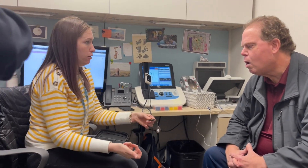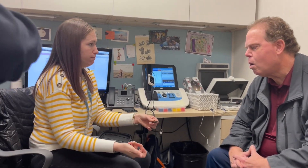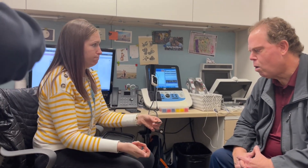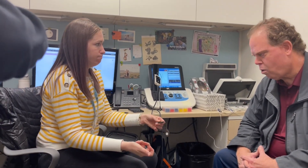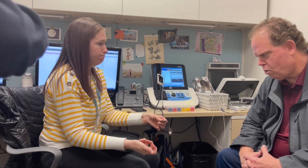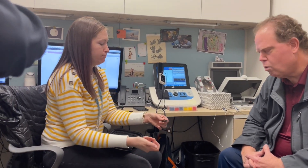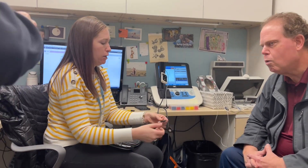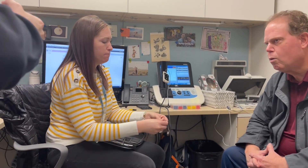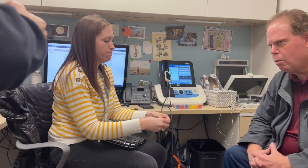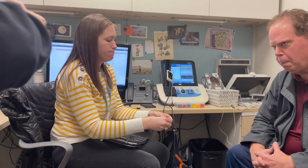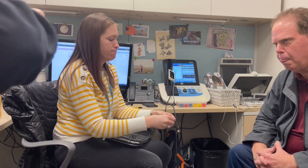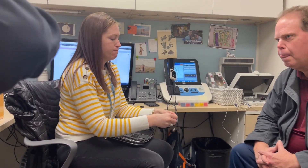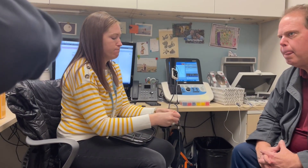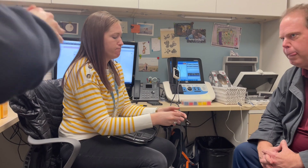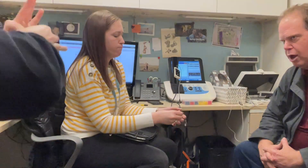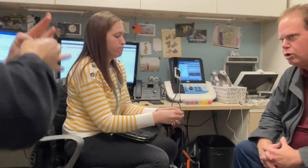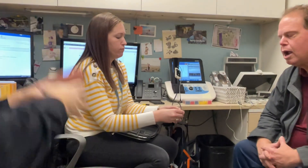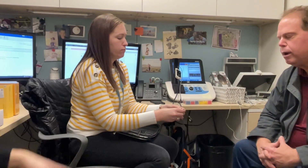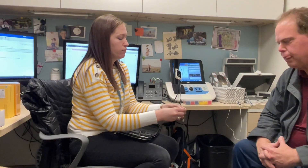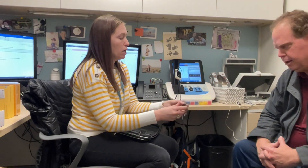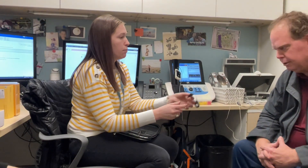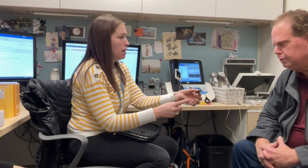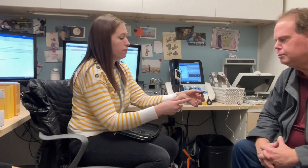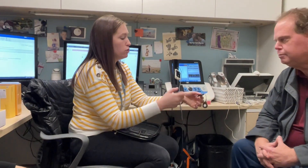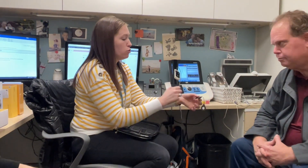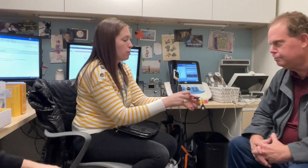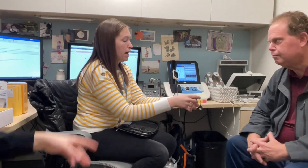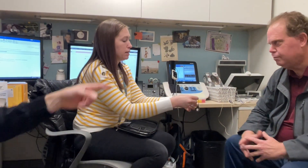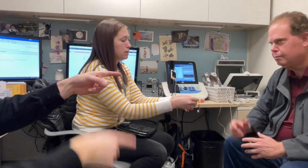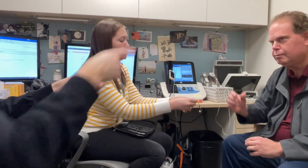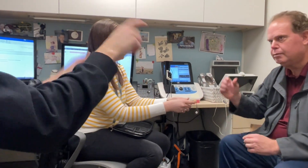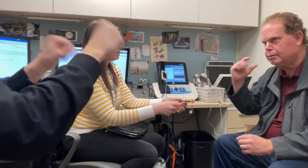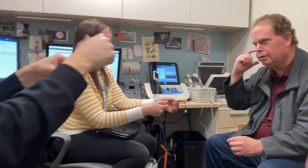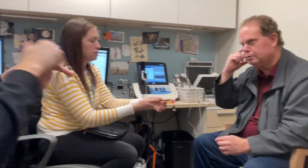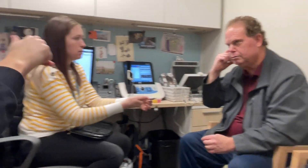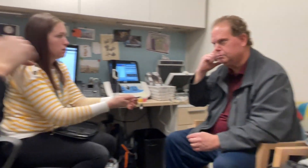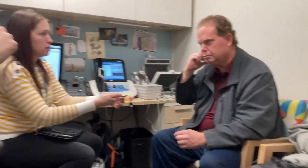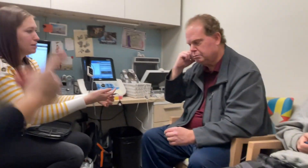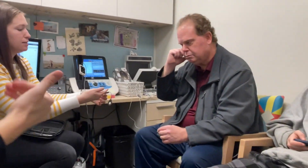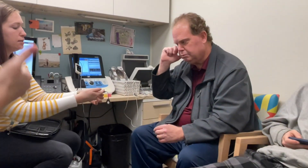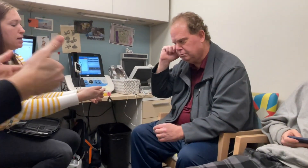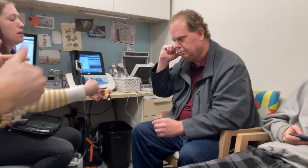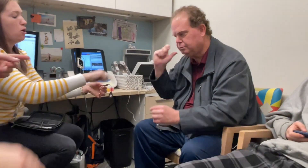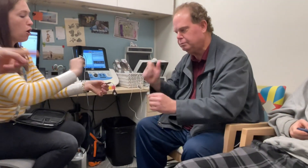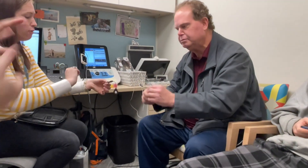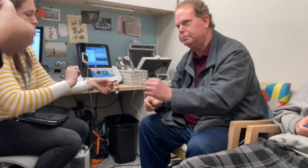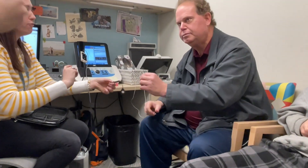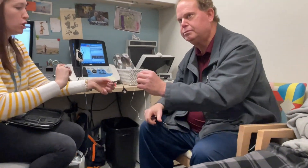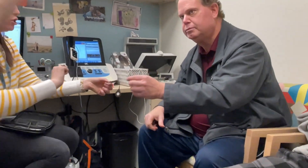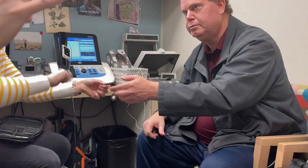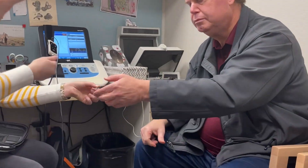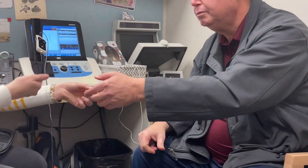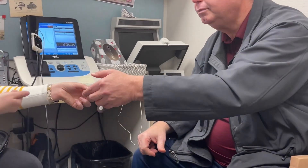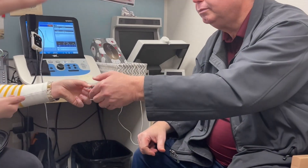on okay I'm going to have you practice take it off first and then get it back